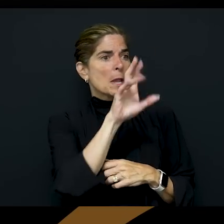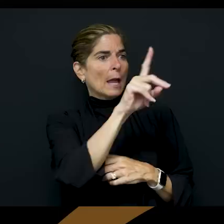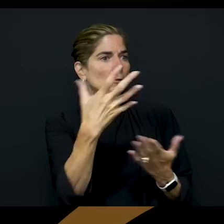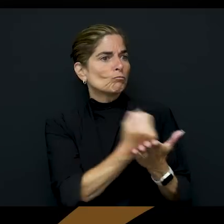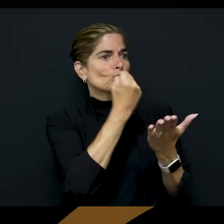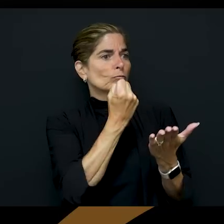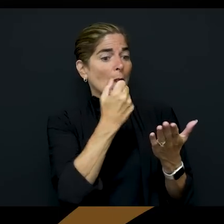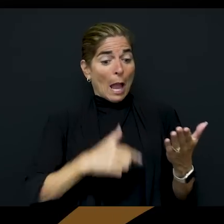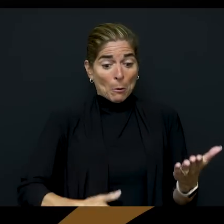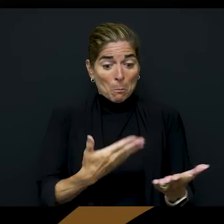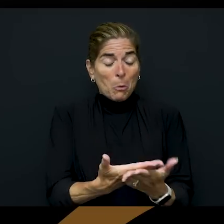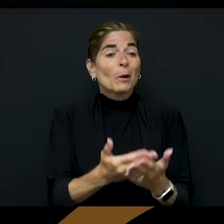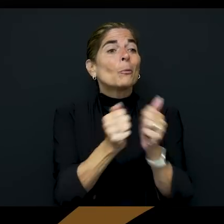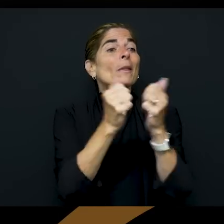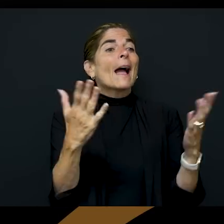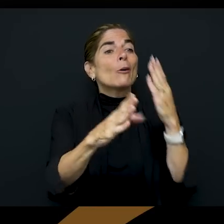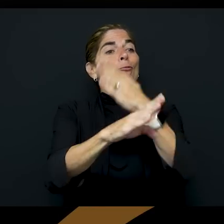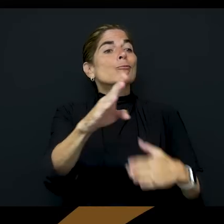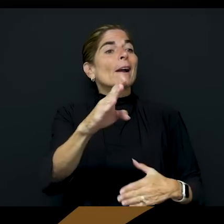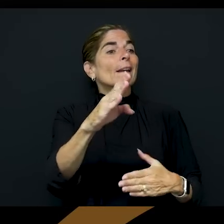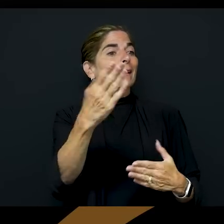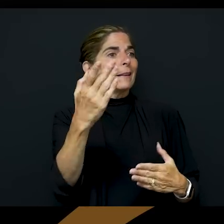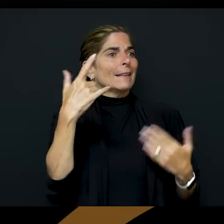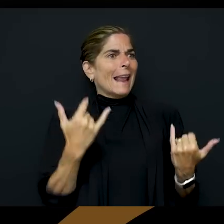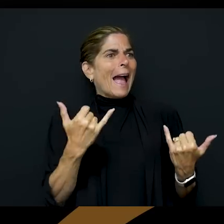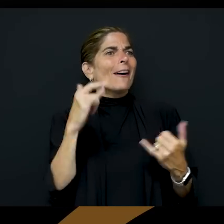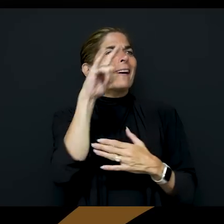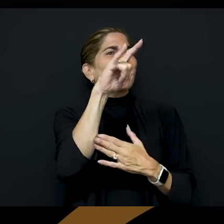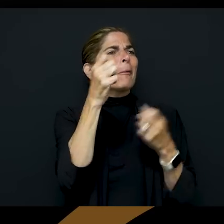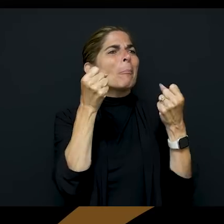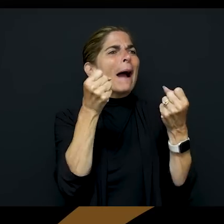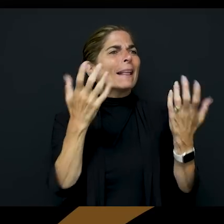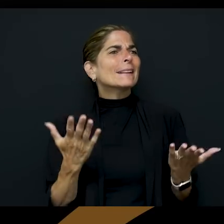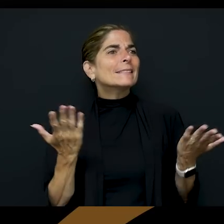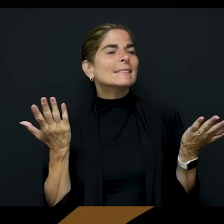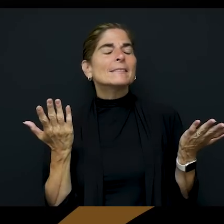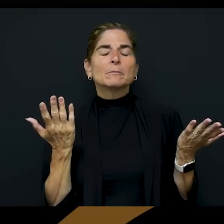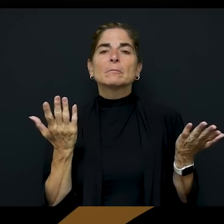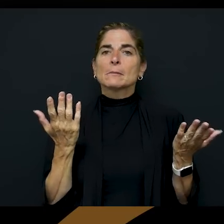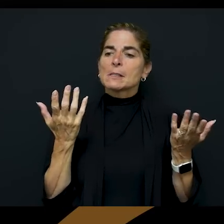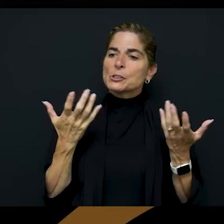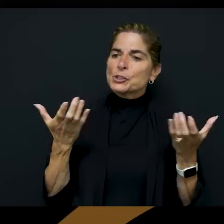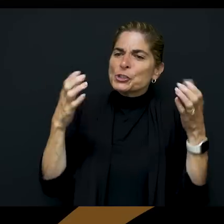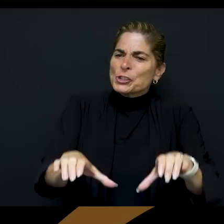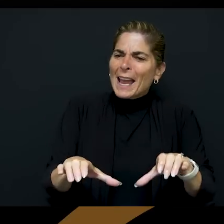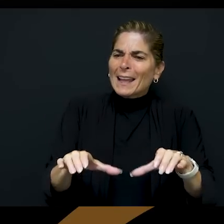I was born without my right hand. And now I fly airplanes. To give people a chance to thrive in the workplace